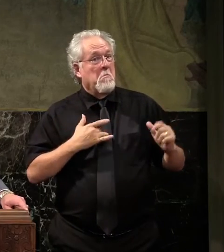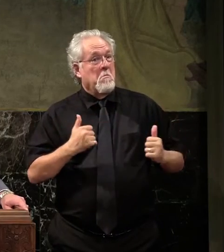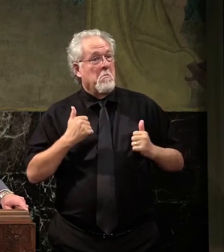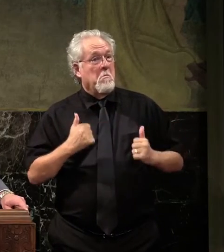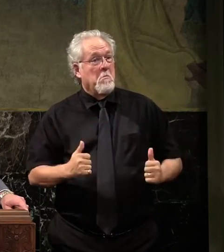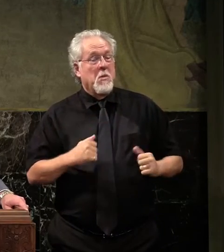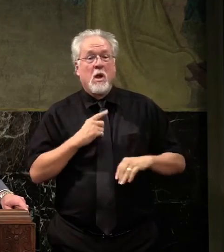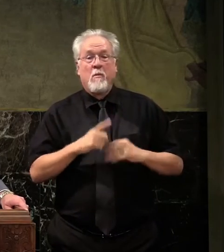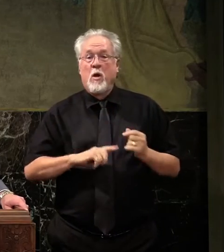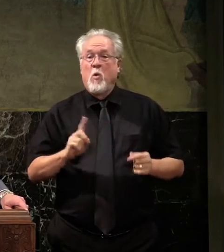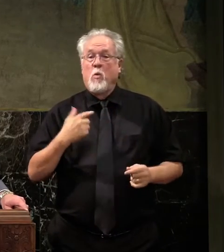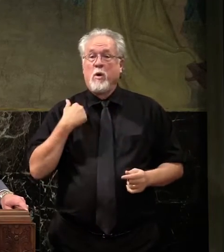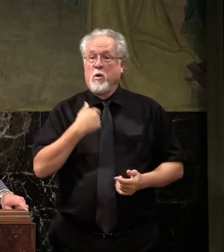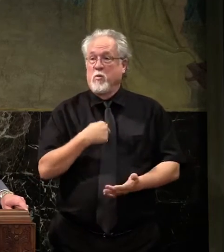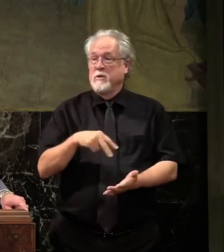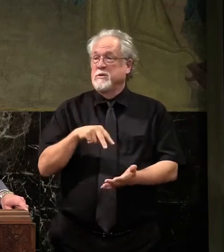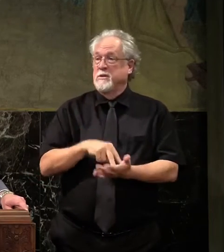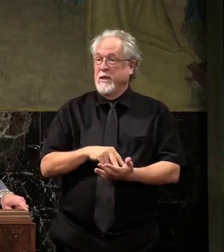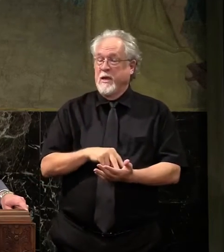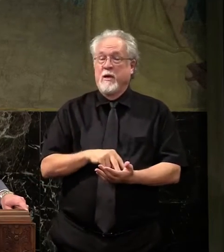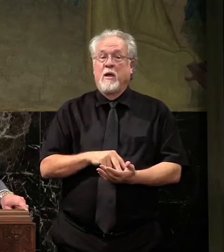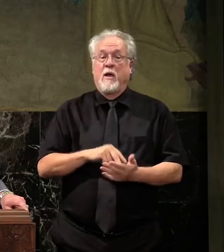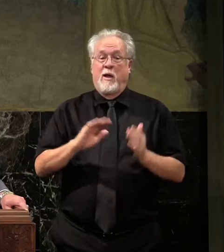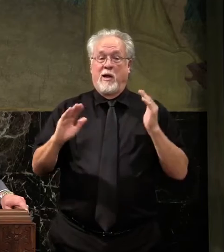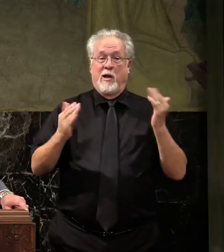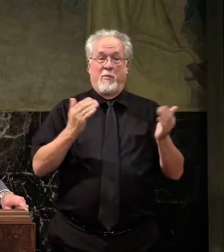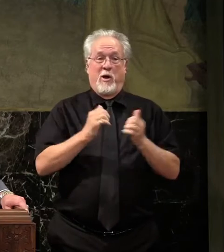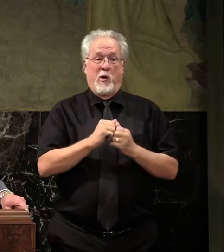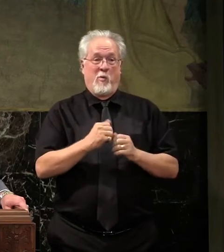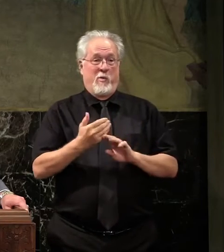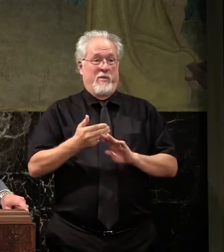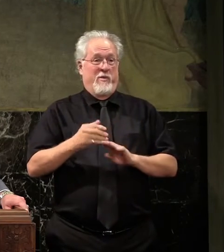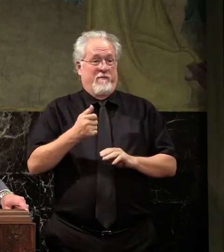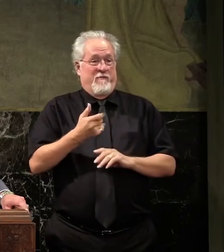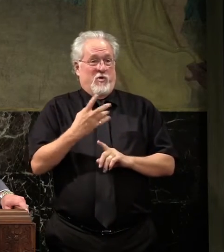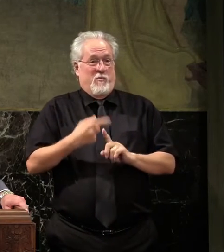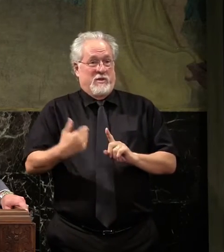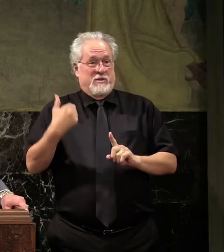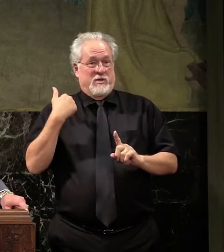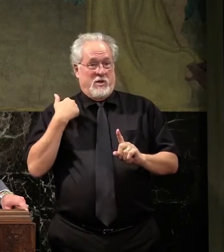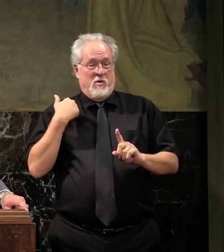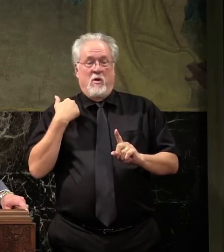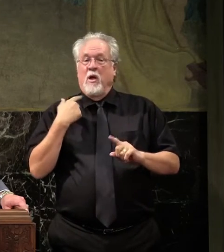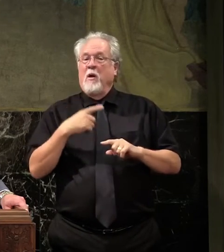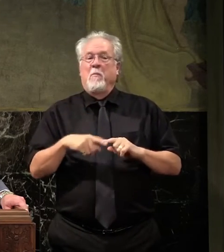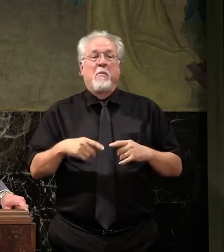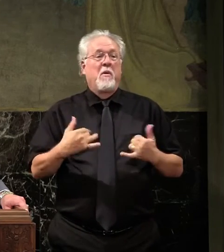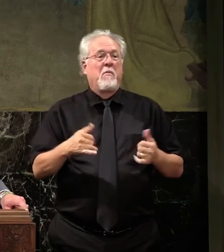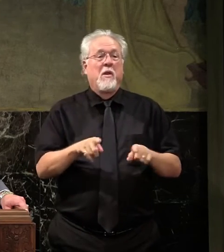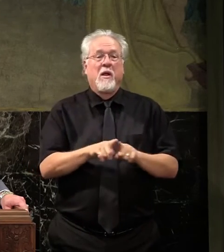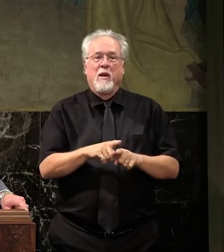where we are considering where we were just a few months ago, but I will not pretend we are where we need to be.